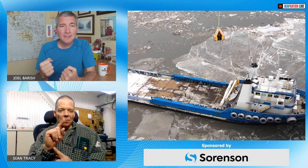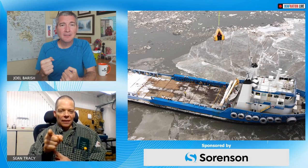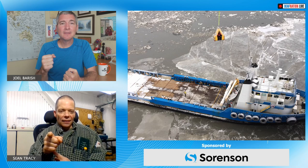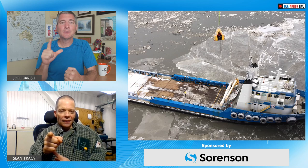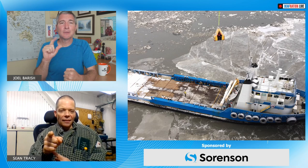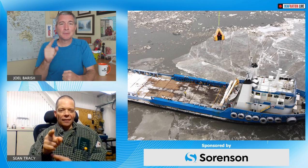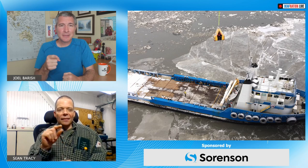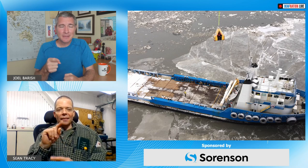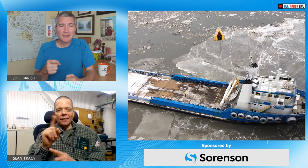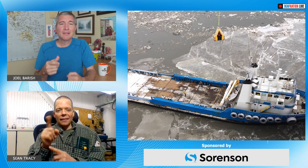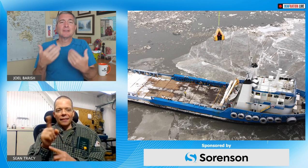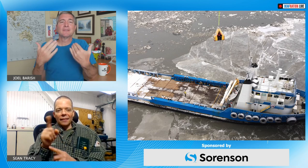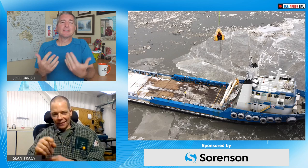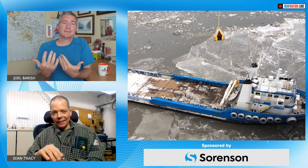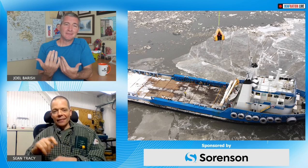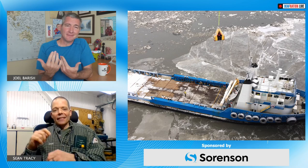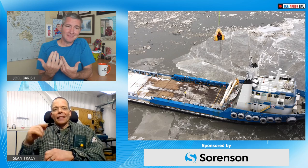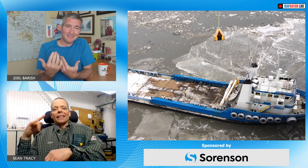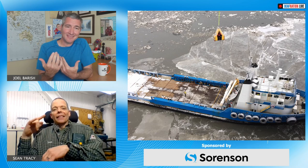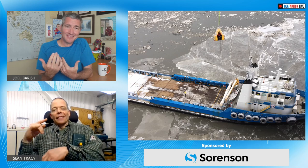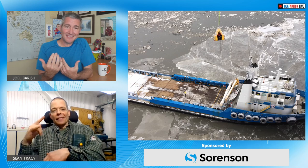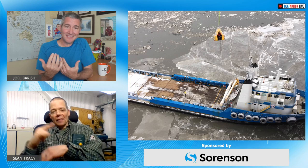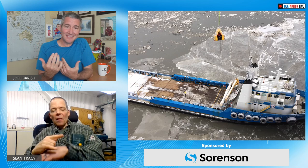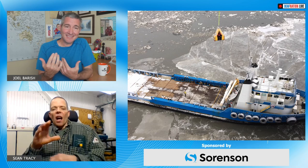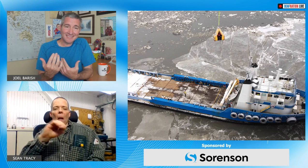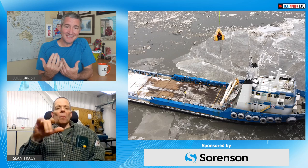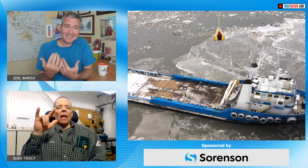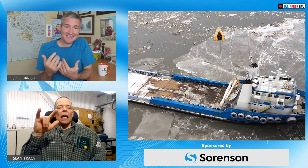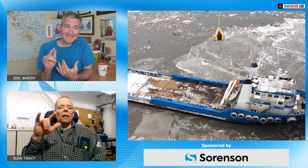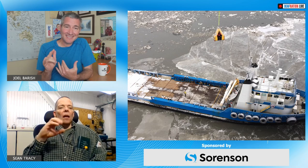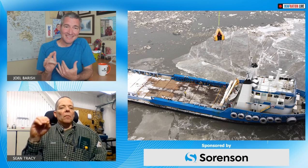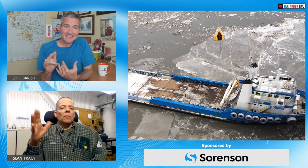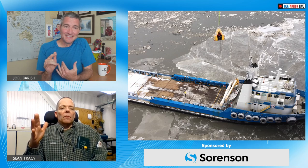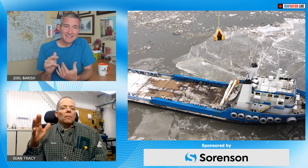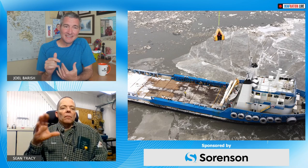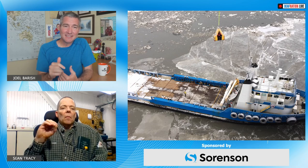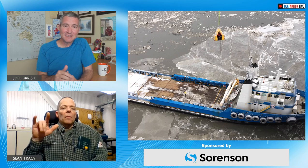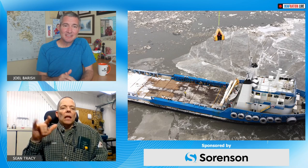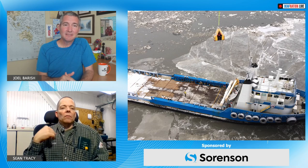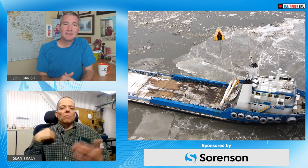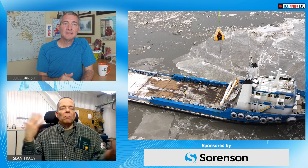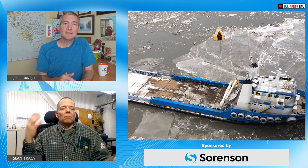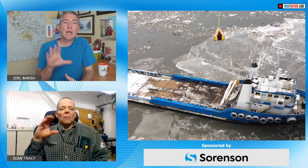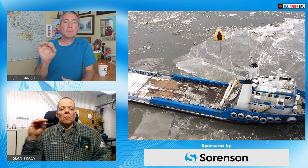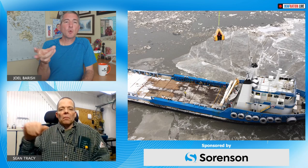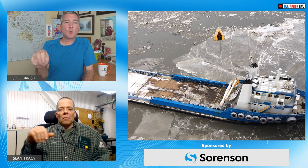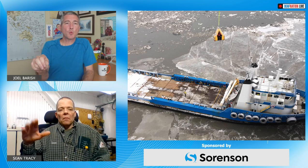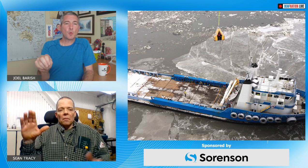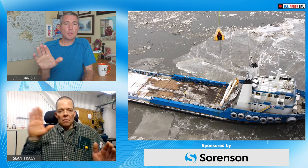Ok, 20 minutes. Then you have to wait at the airport for your flight? No, I fly on a company plane. The company has their own plane?